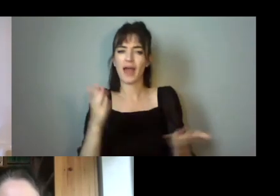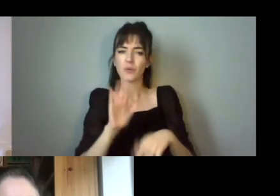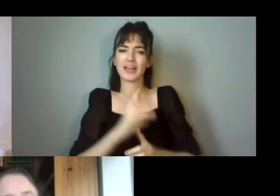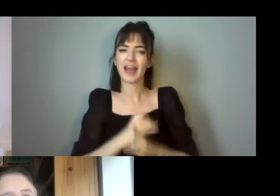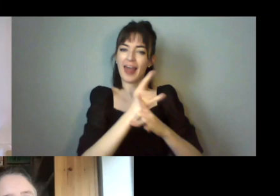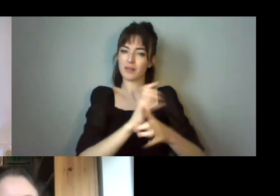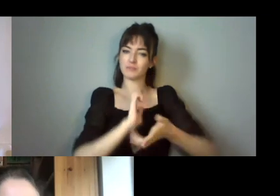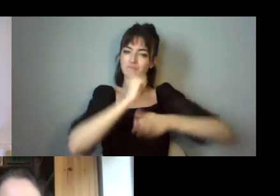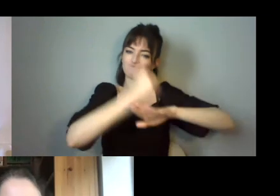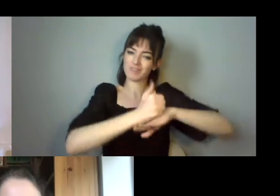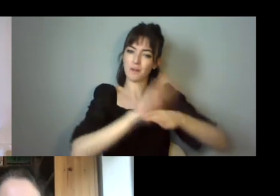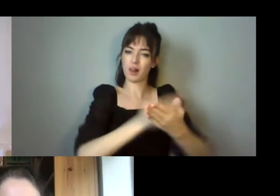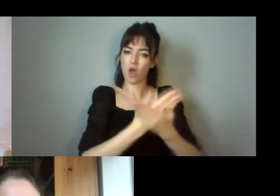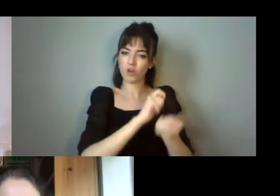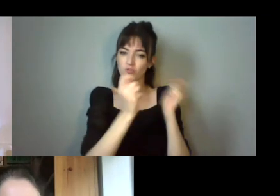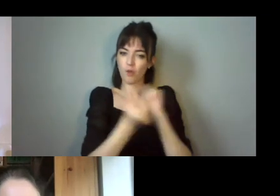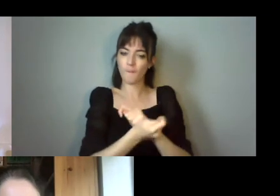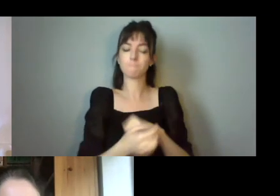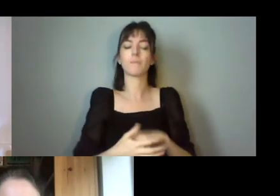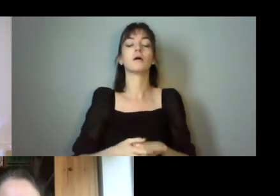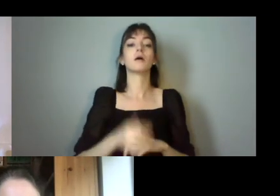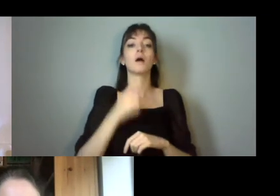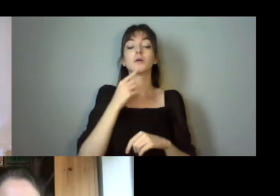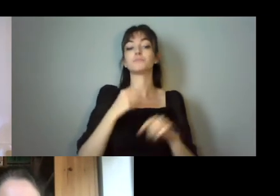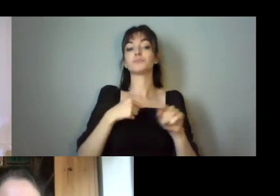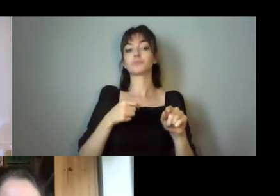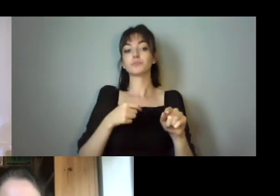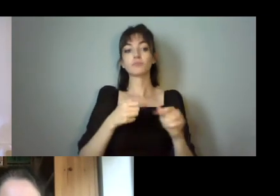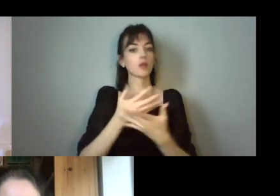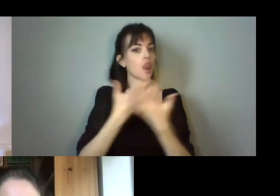the law reform, is that many people that went through the many people and their families that